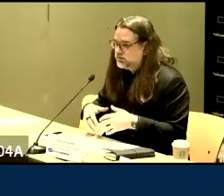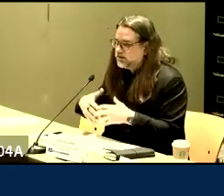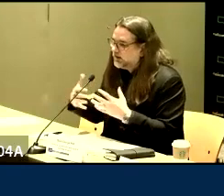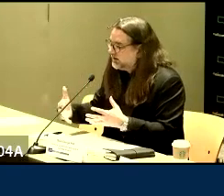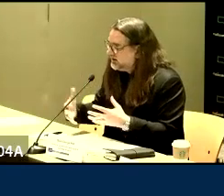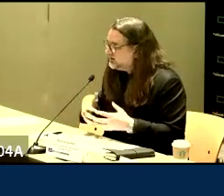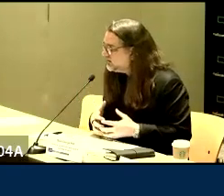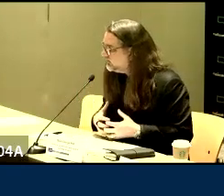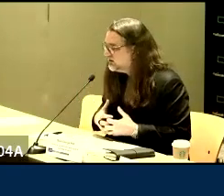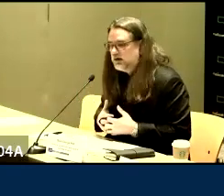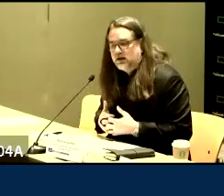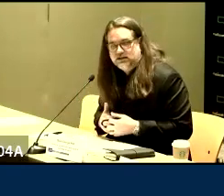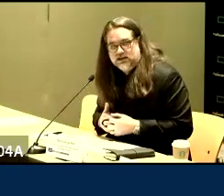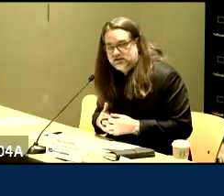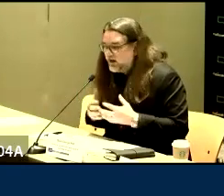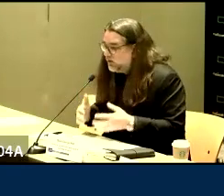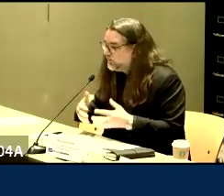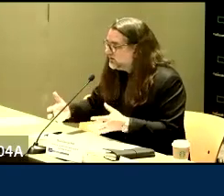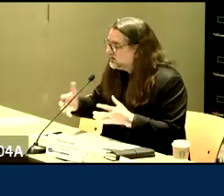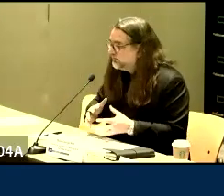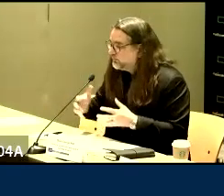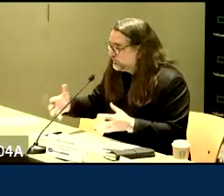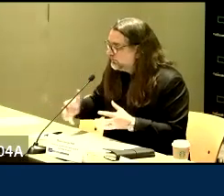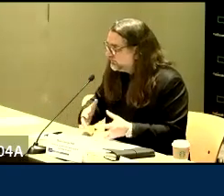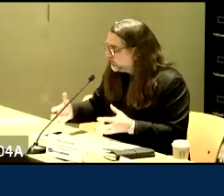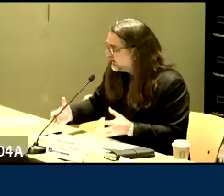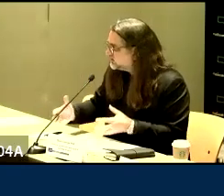we're looking at ADT data to help us improve the forecast,